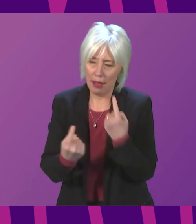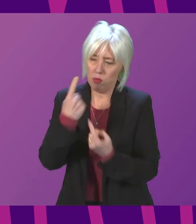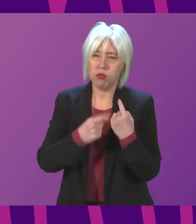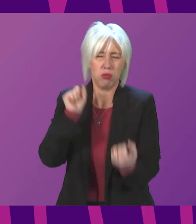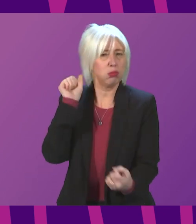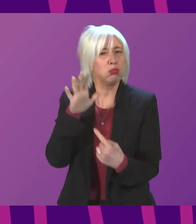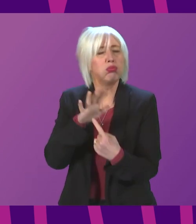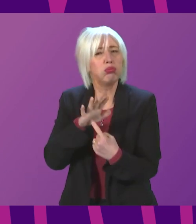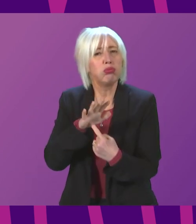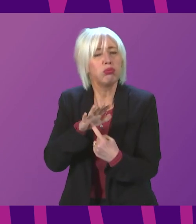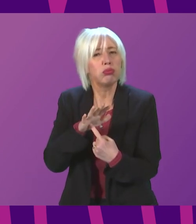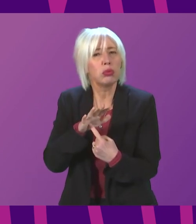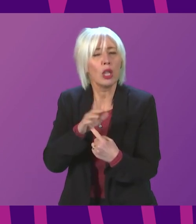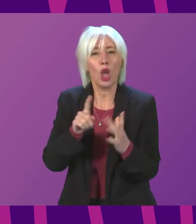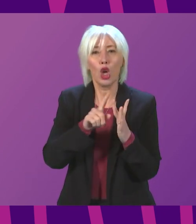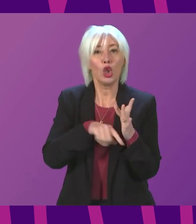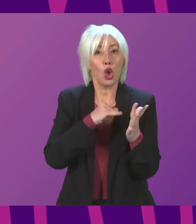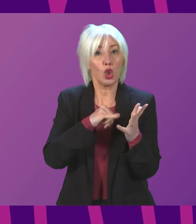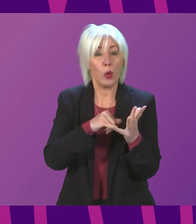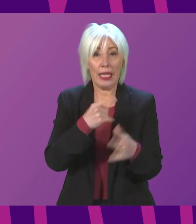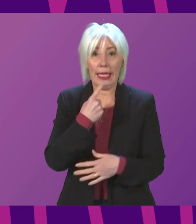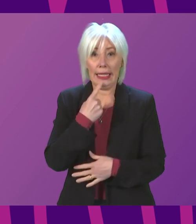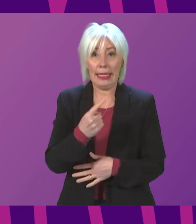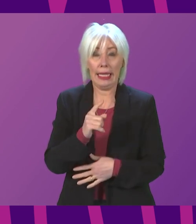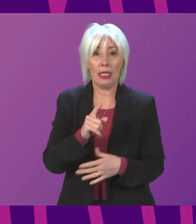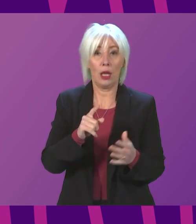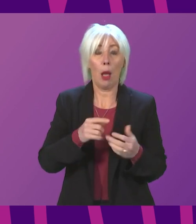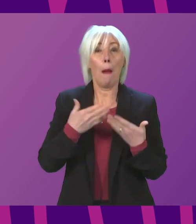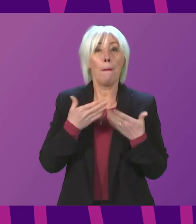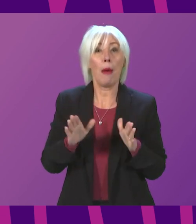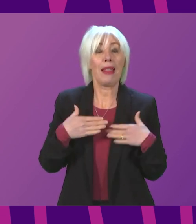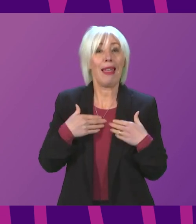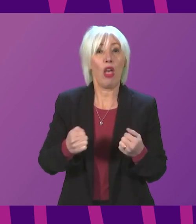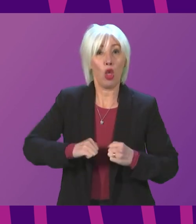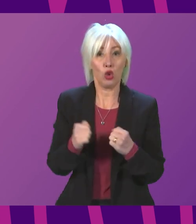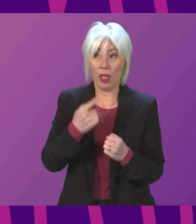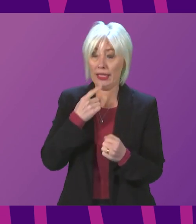John Swinney said that data from Public Health Scotland would be published today, but the